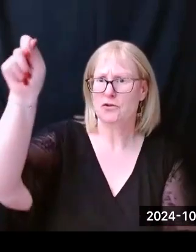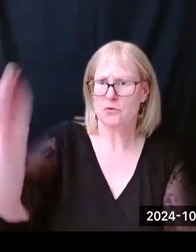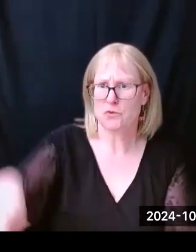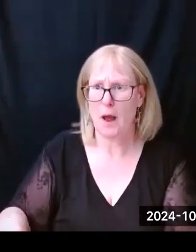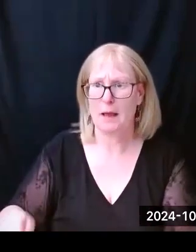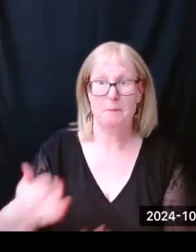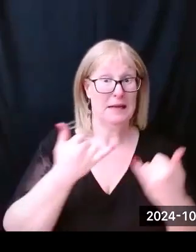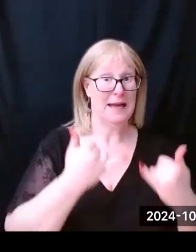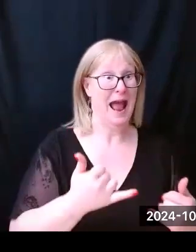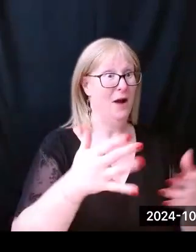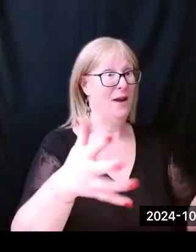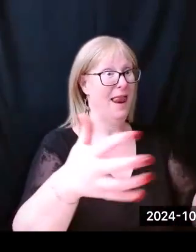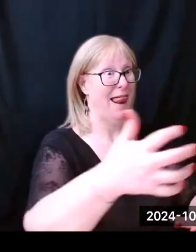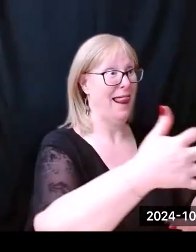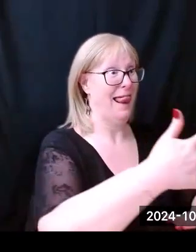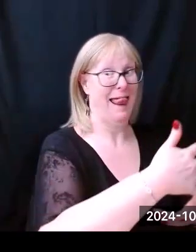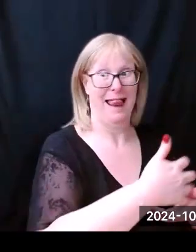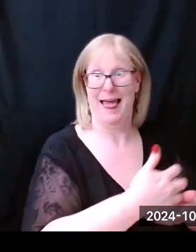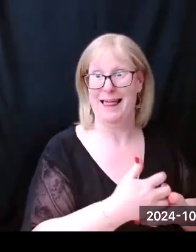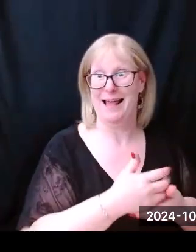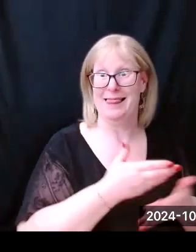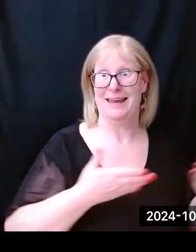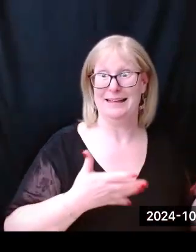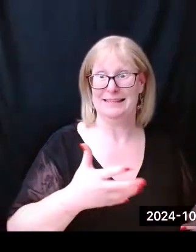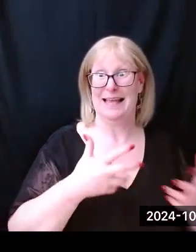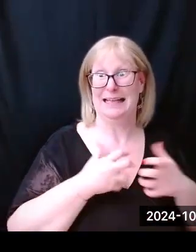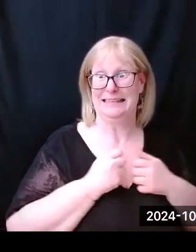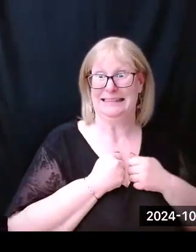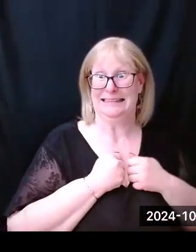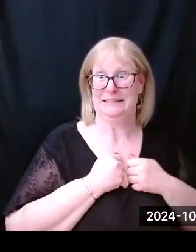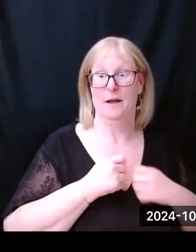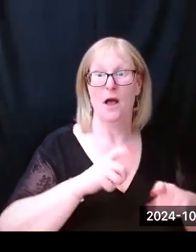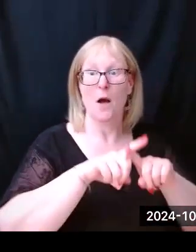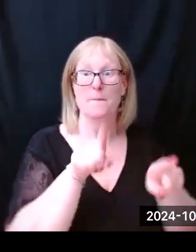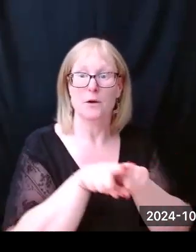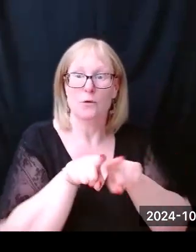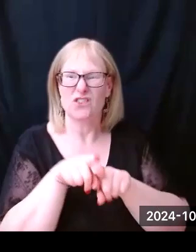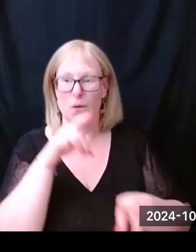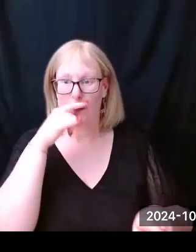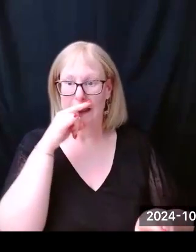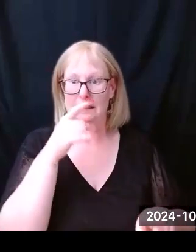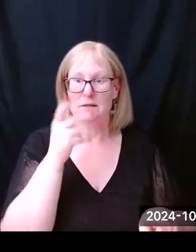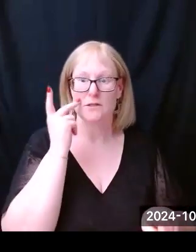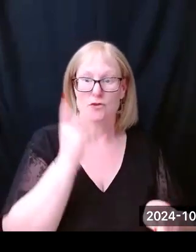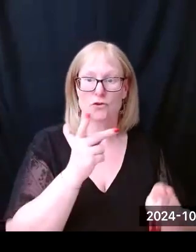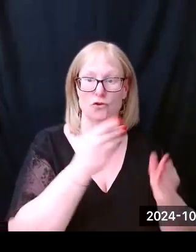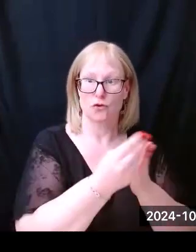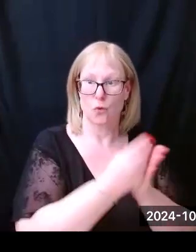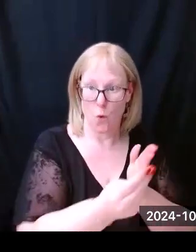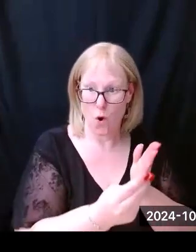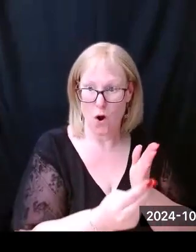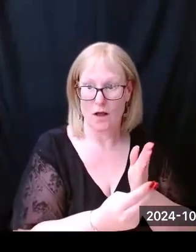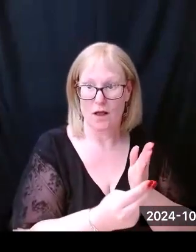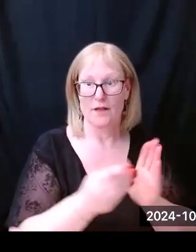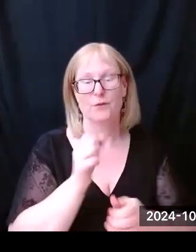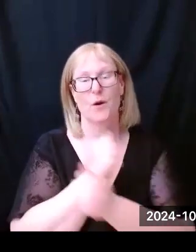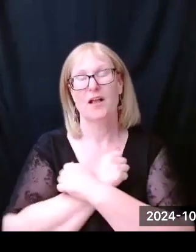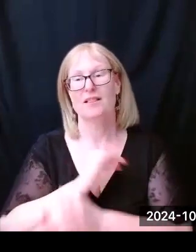And then on top of it, we also have to remember that when kids go to the store, they see what we do. And this is where I love it because this is the question.